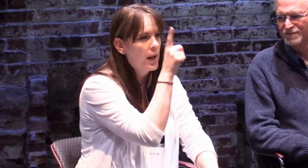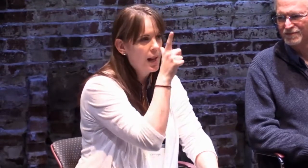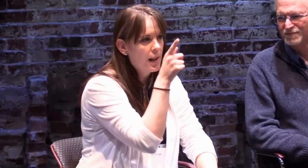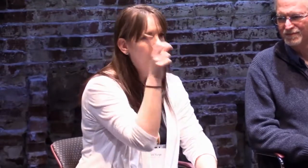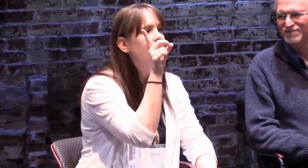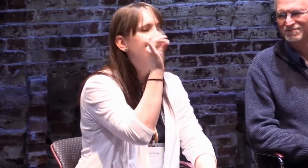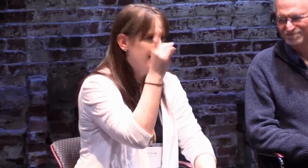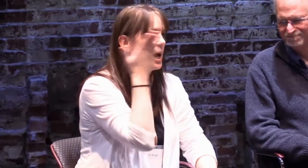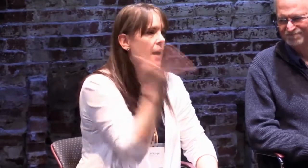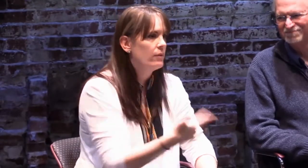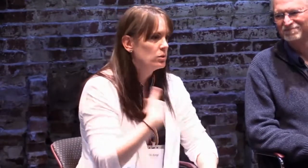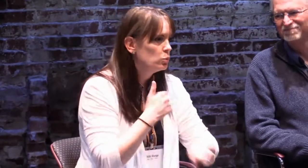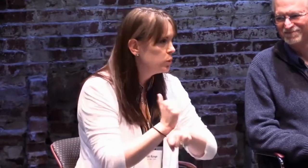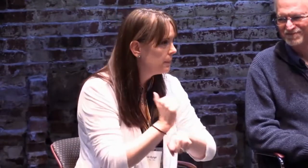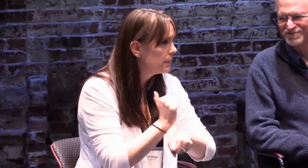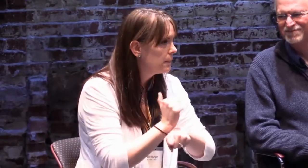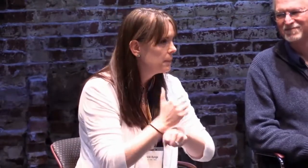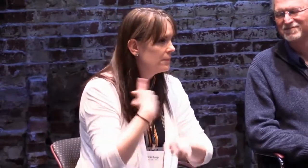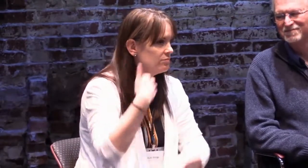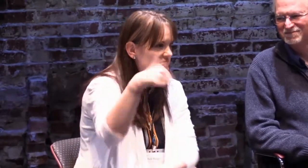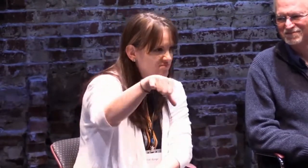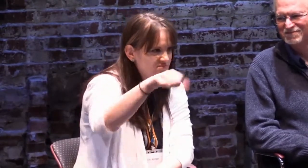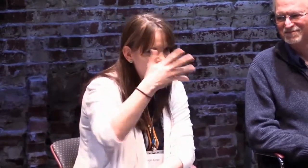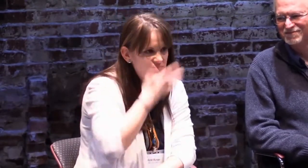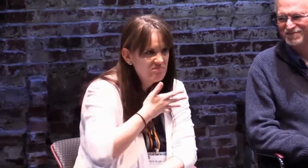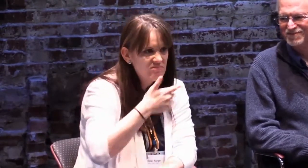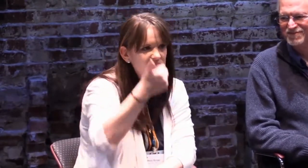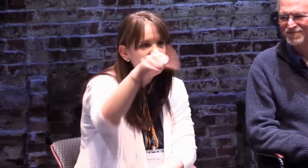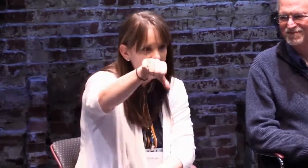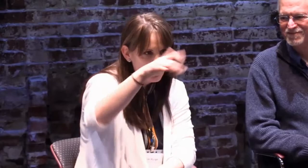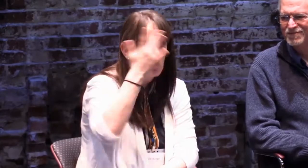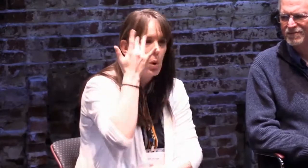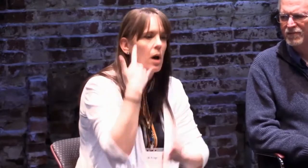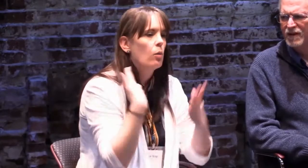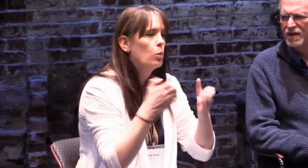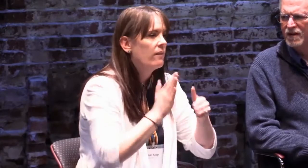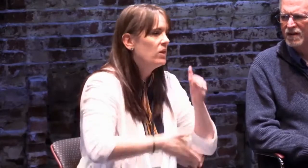The deaf community was so forgiving of me. That's where I developed my work. Now, unfortunately,